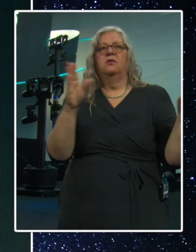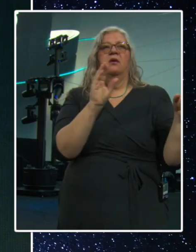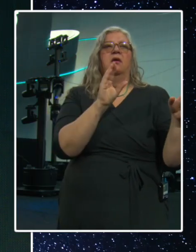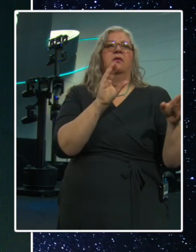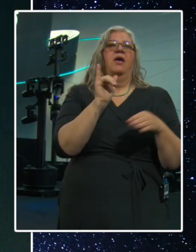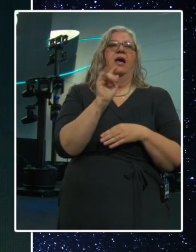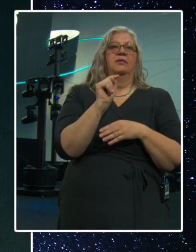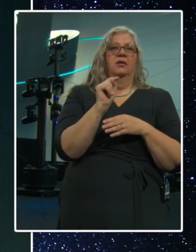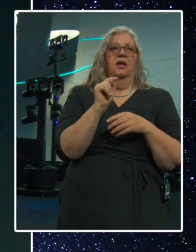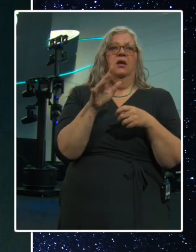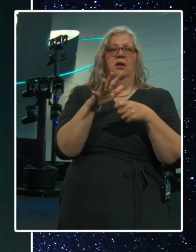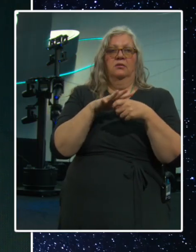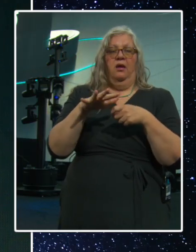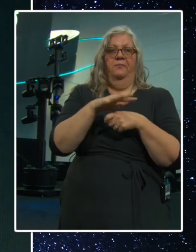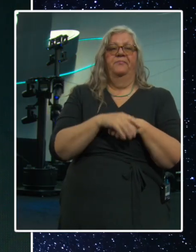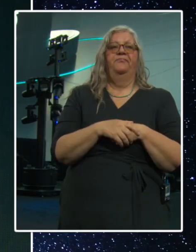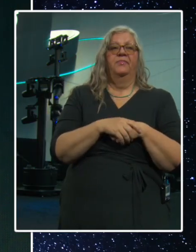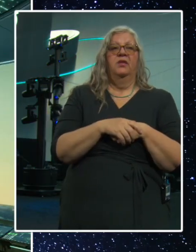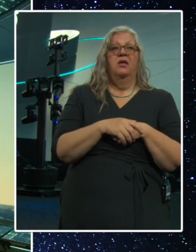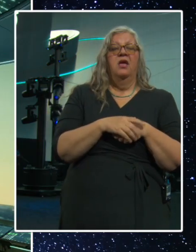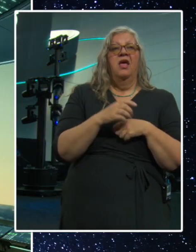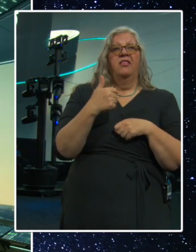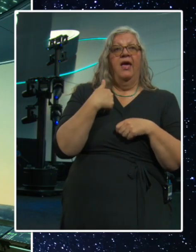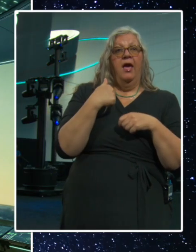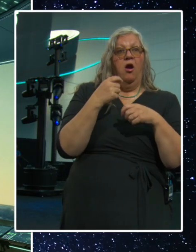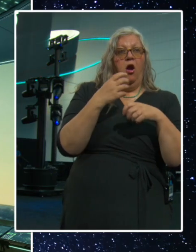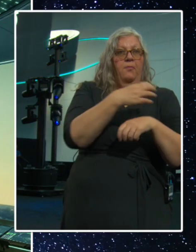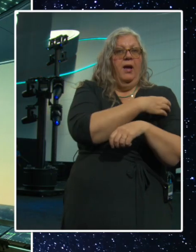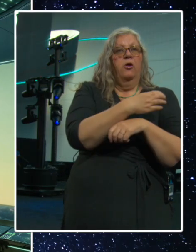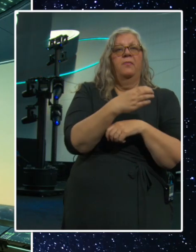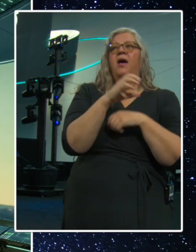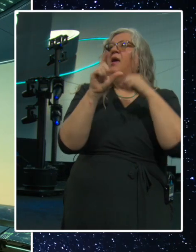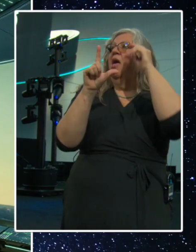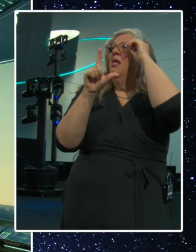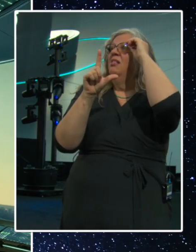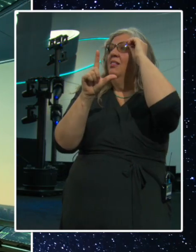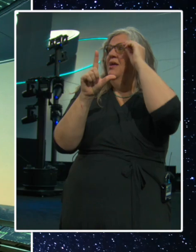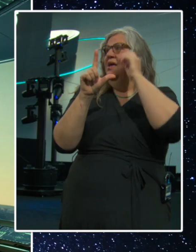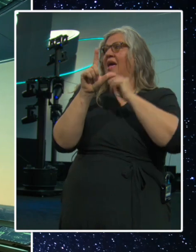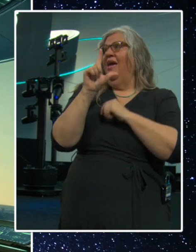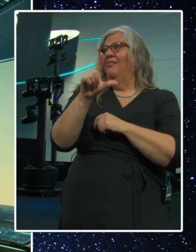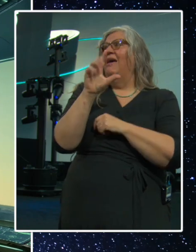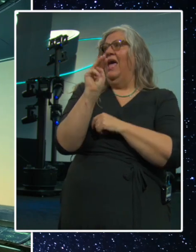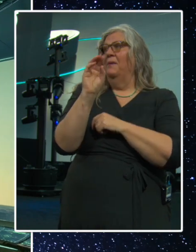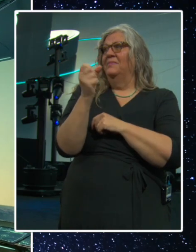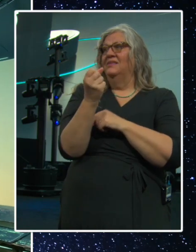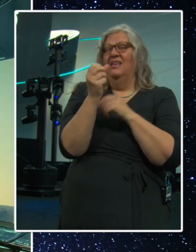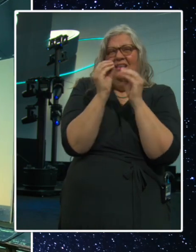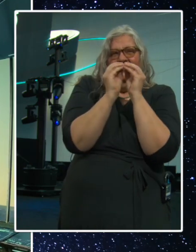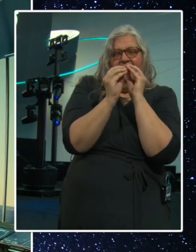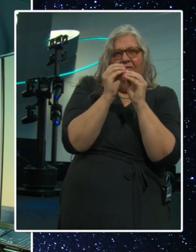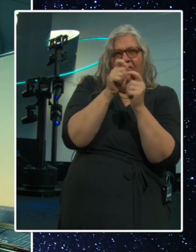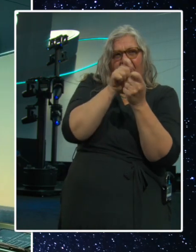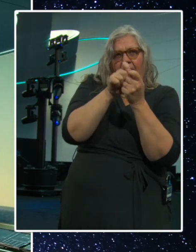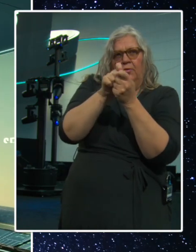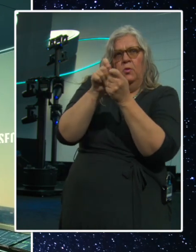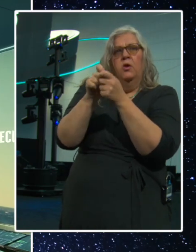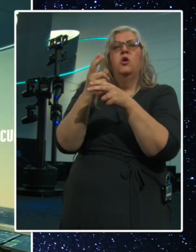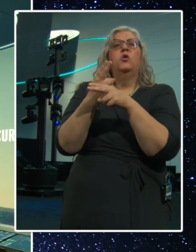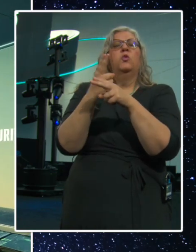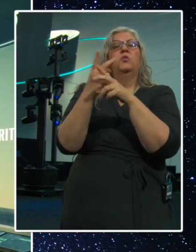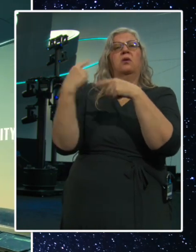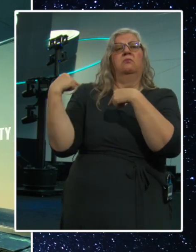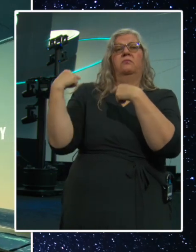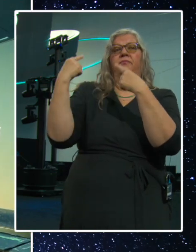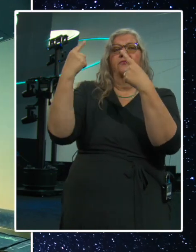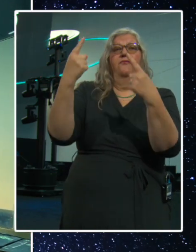These AI admins are powered by domain-specific LLMs fine-tuned using insights from years of HPE telemetry logs,